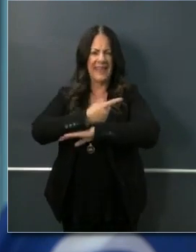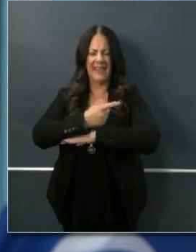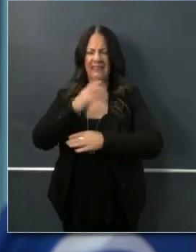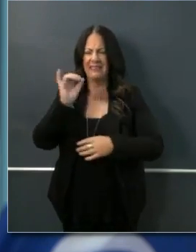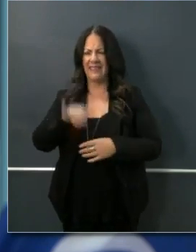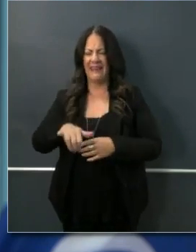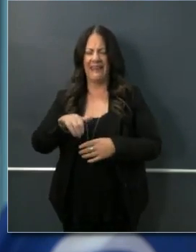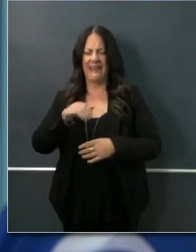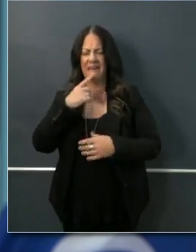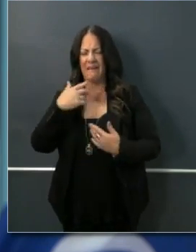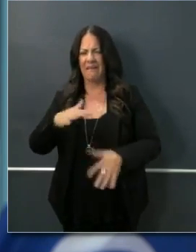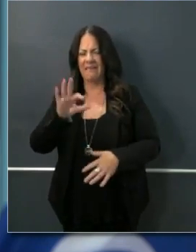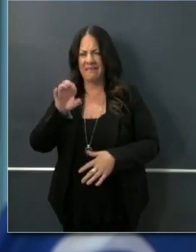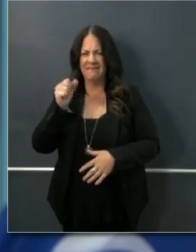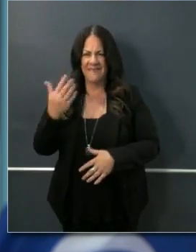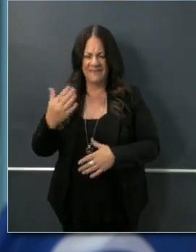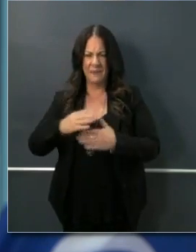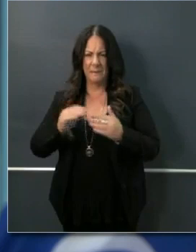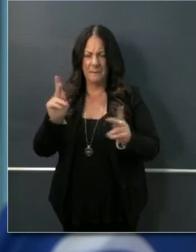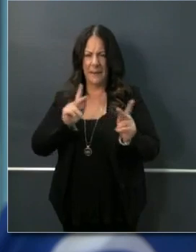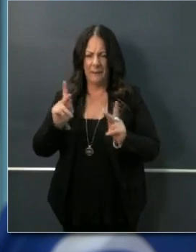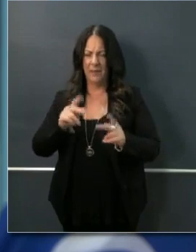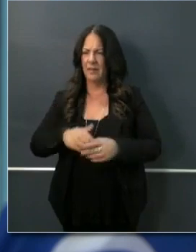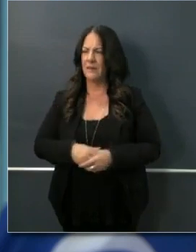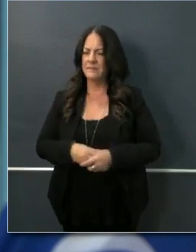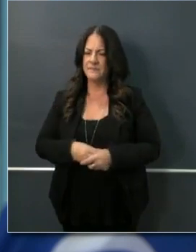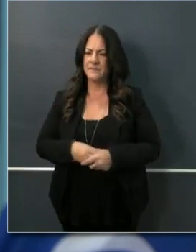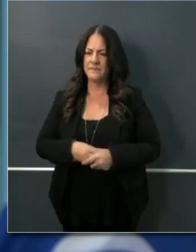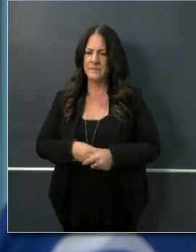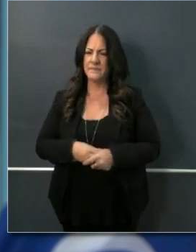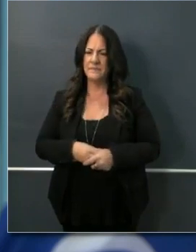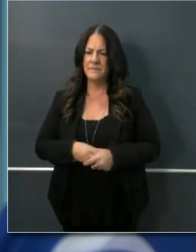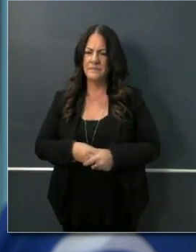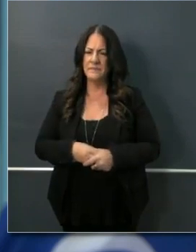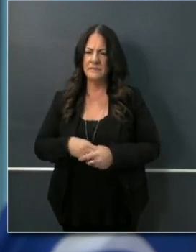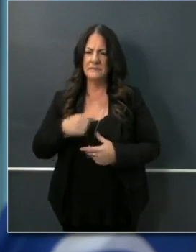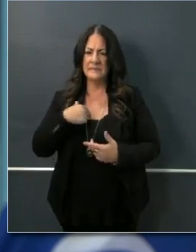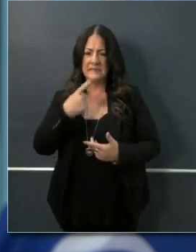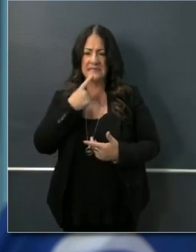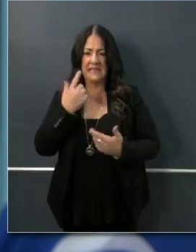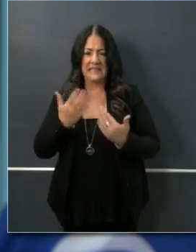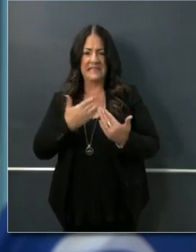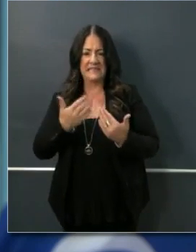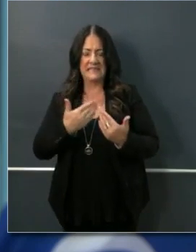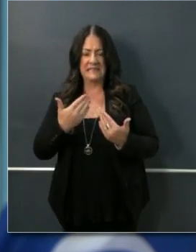IT WAS THE DEADLIEST DAY IN THE STATE OF CALIFORNIA. I DON’T SAY THAT LIGHTLY.